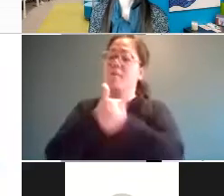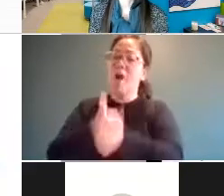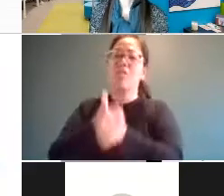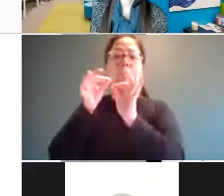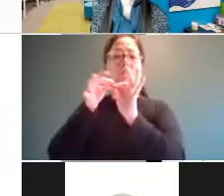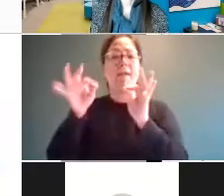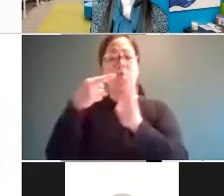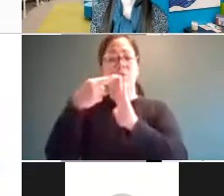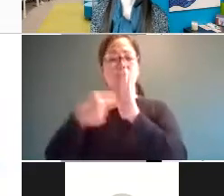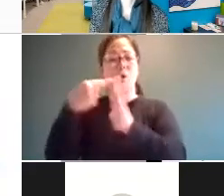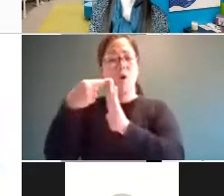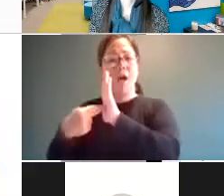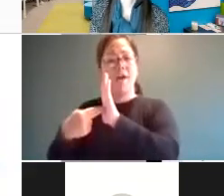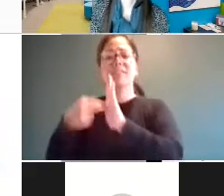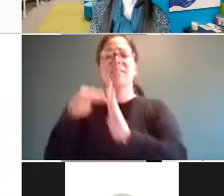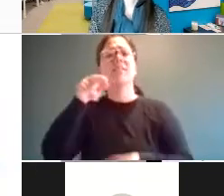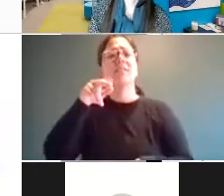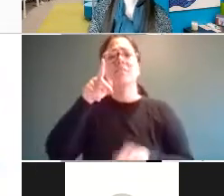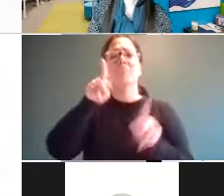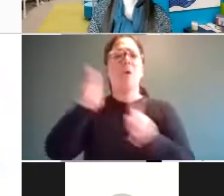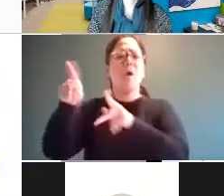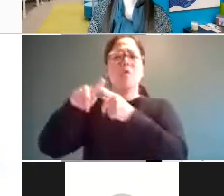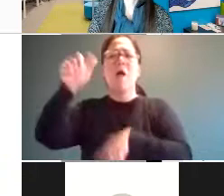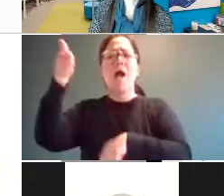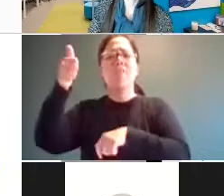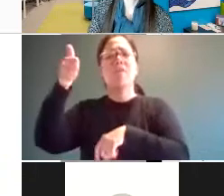that other organizations or entities are following,